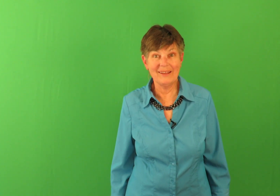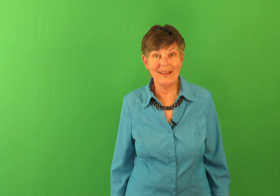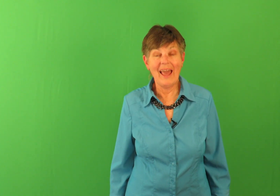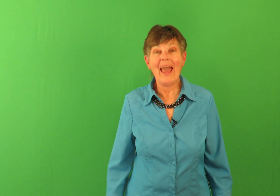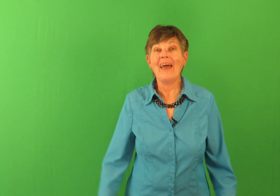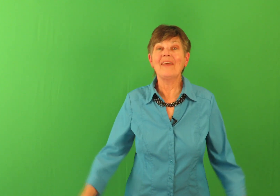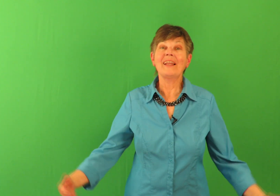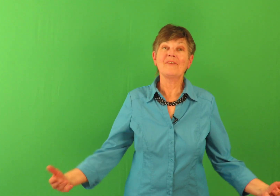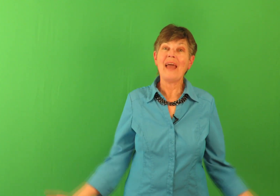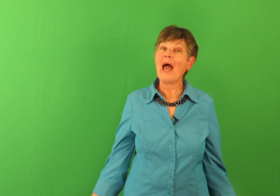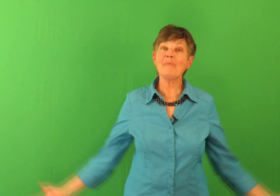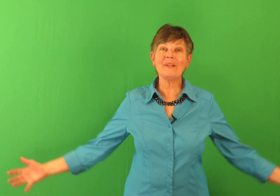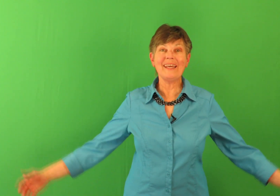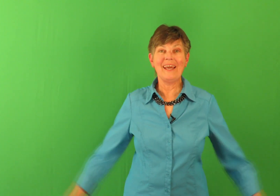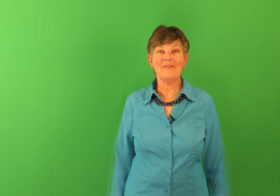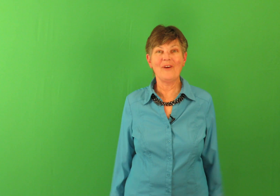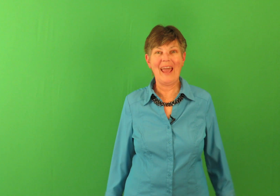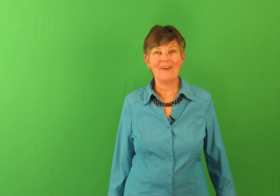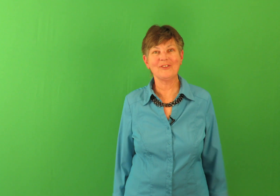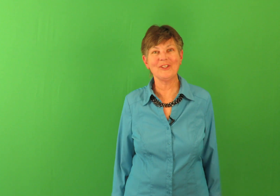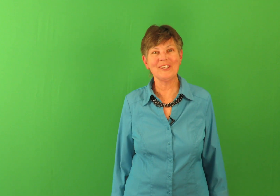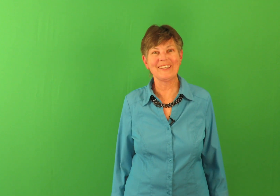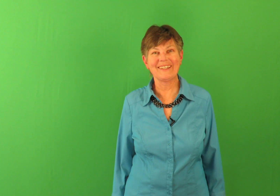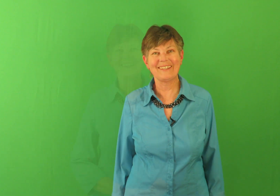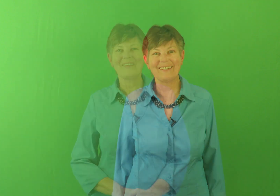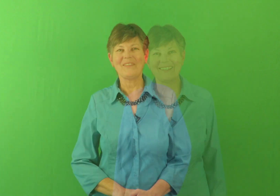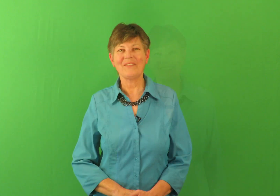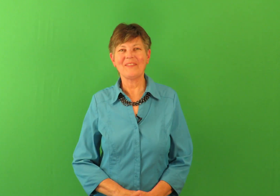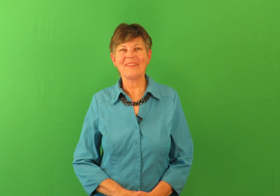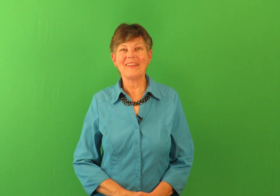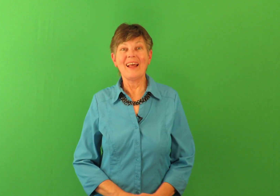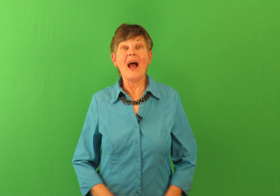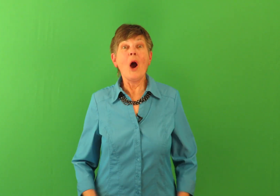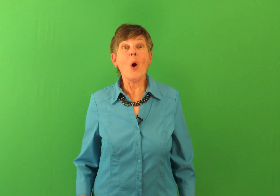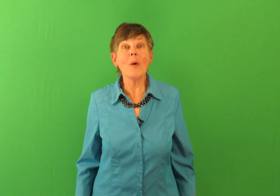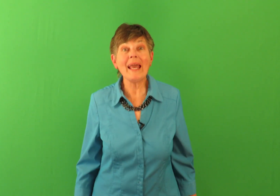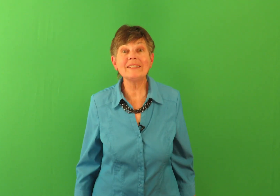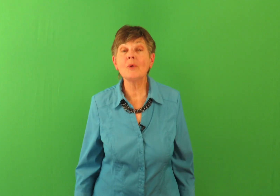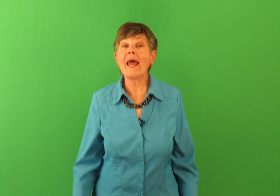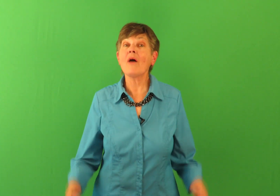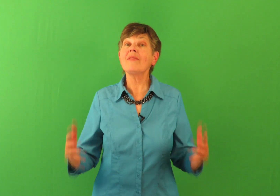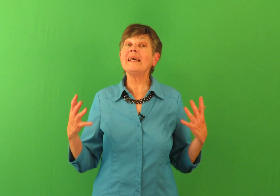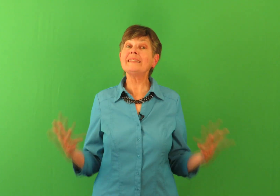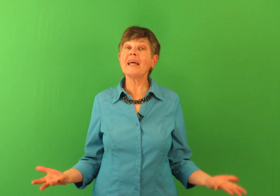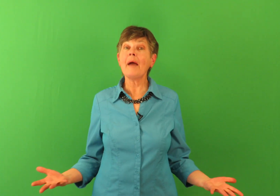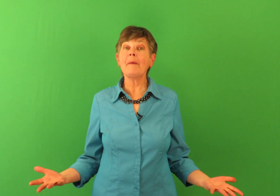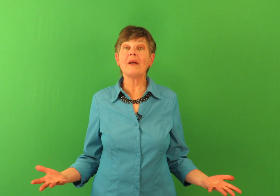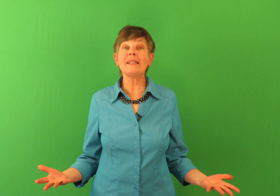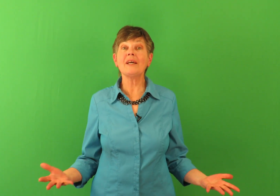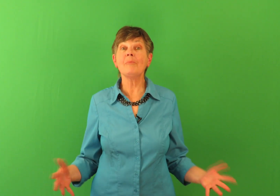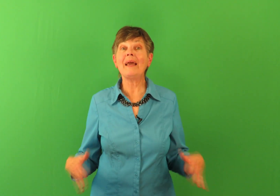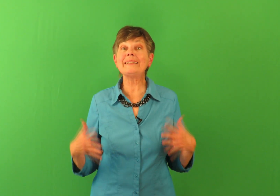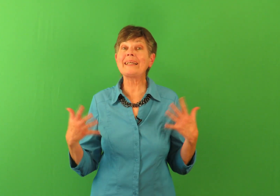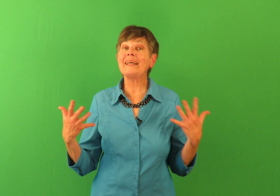they lived happily ever after okay so now this time I'm gonna tell basically